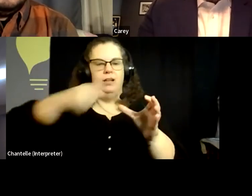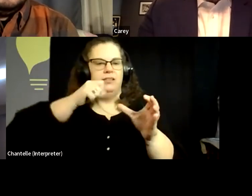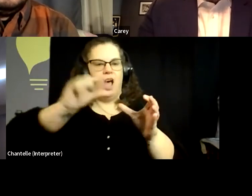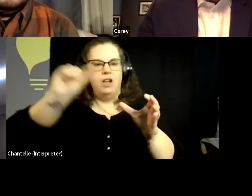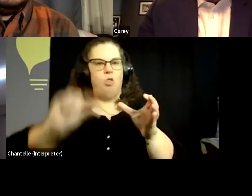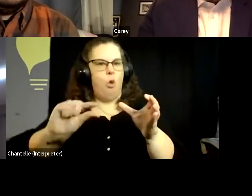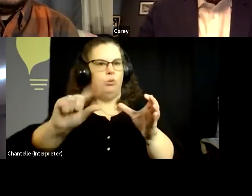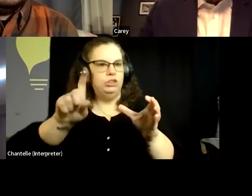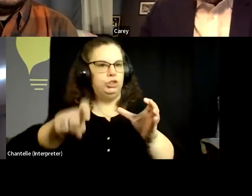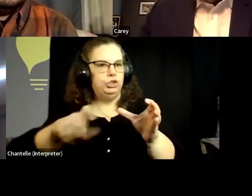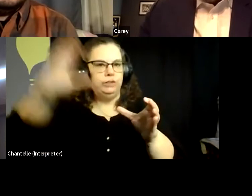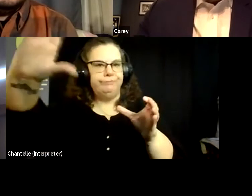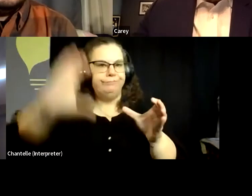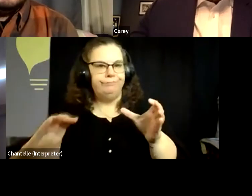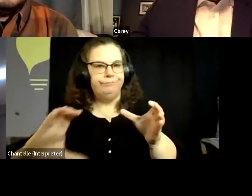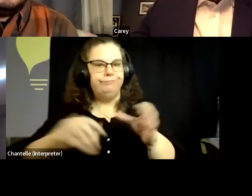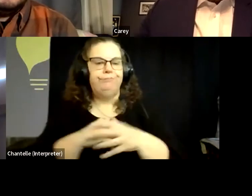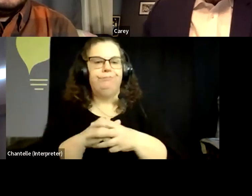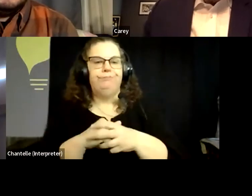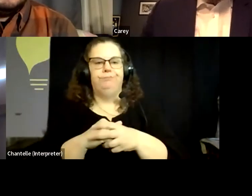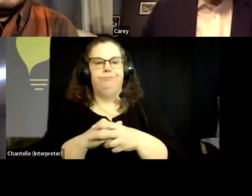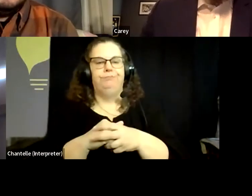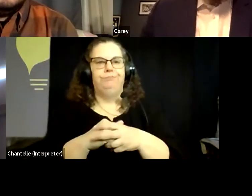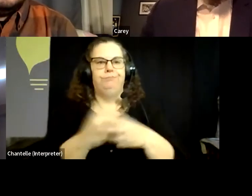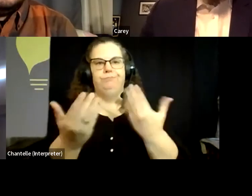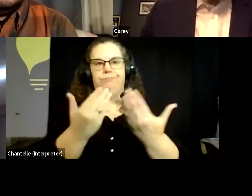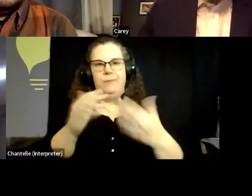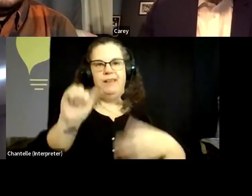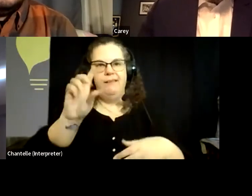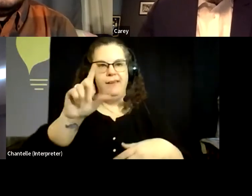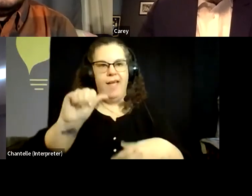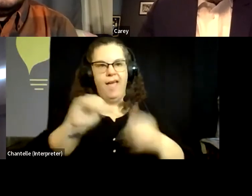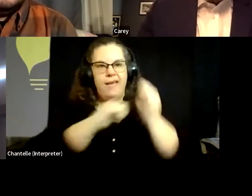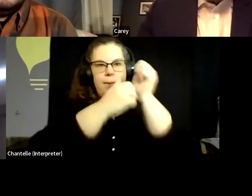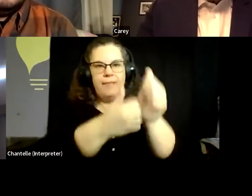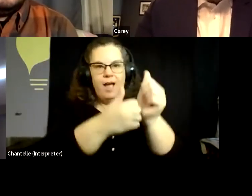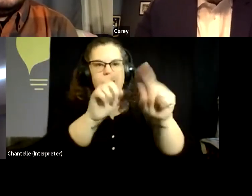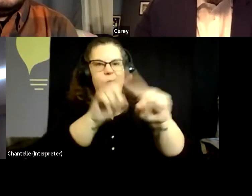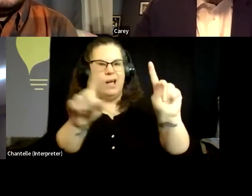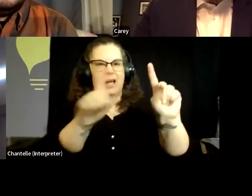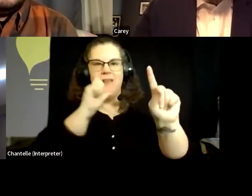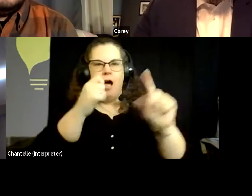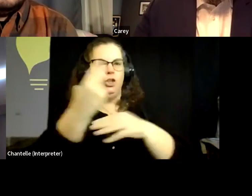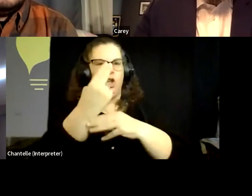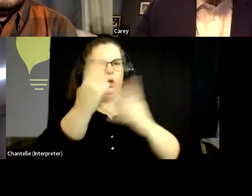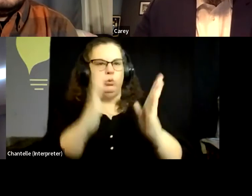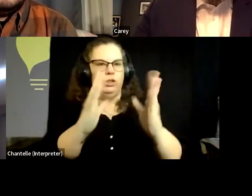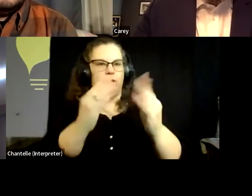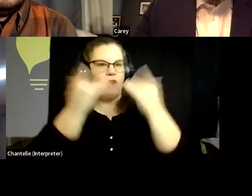. It might be ADA compliant, but it's not user friendly. Working one-on-one